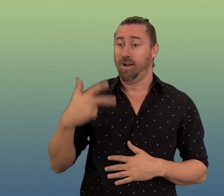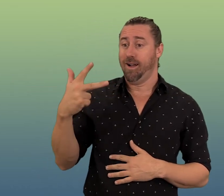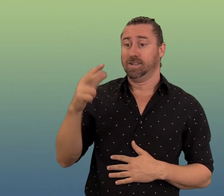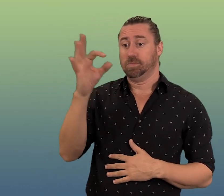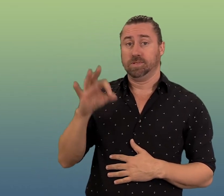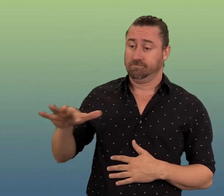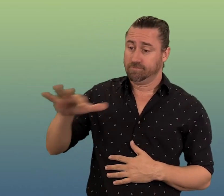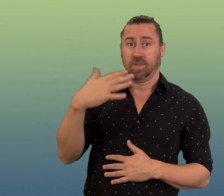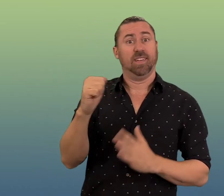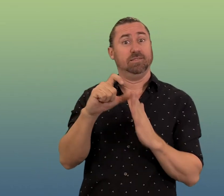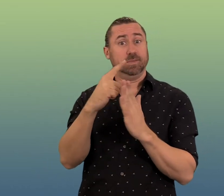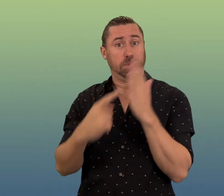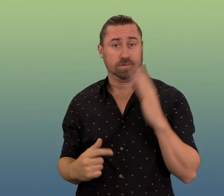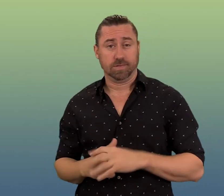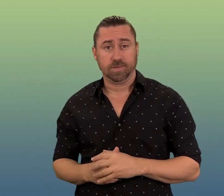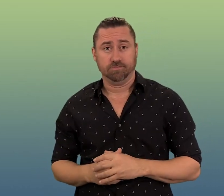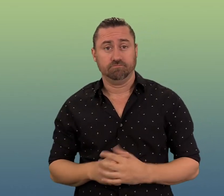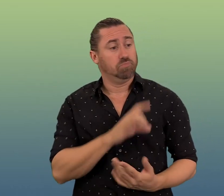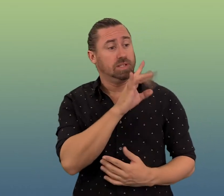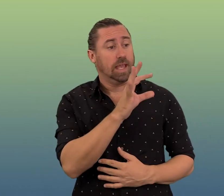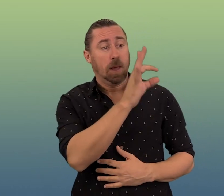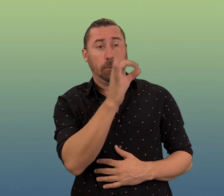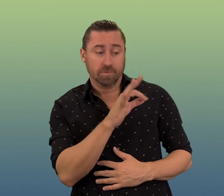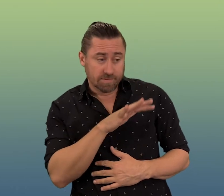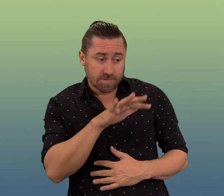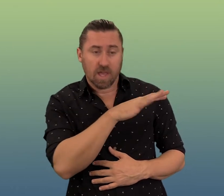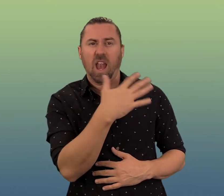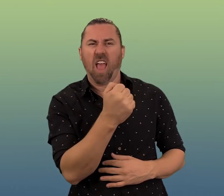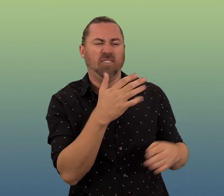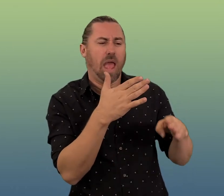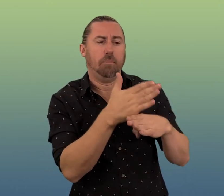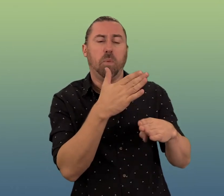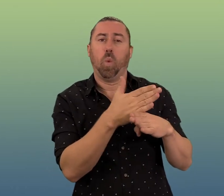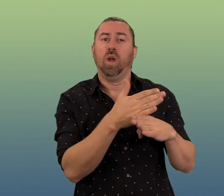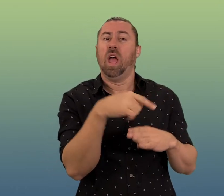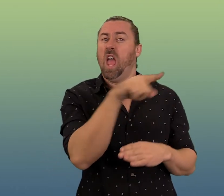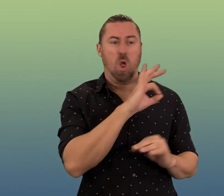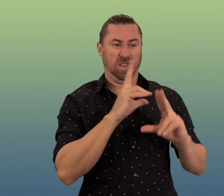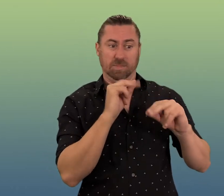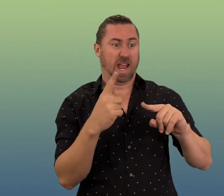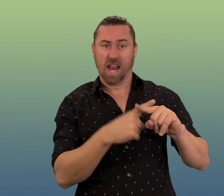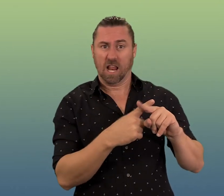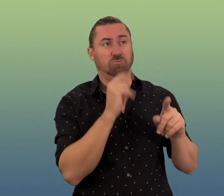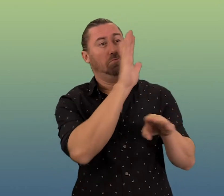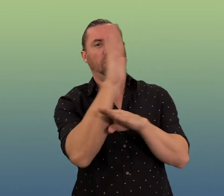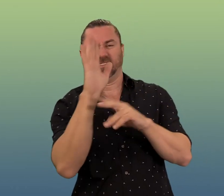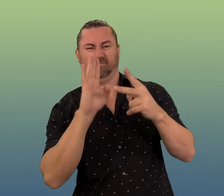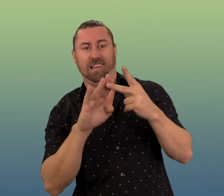8% people with disability, 10% to include employees from non-English speaking backgrounds.